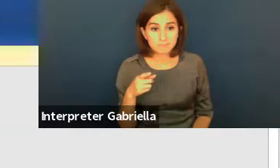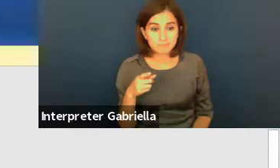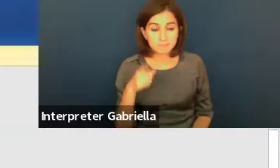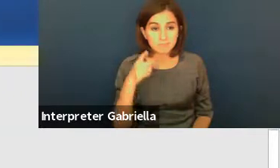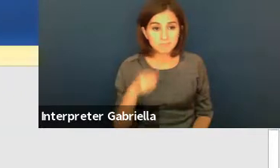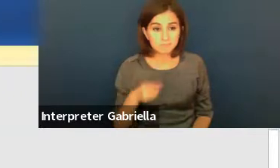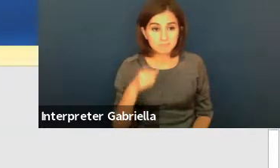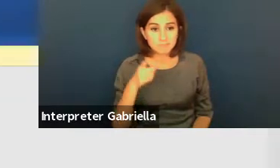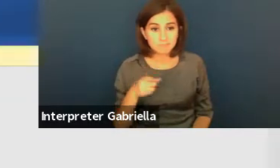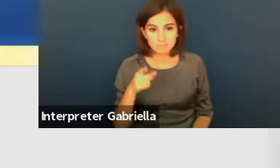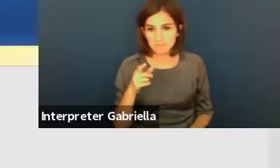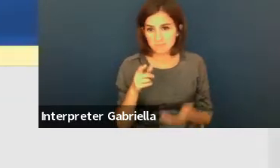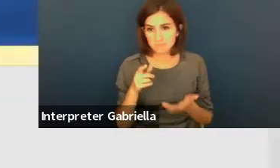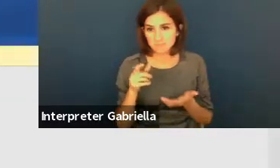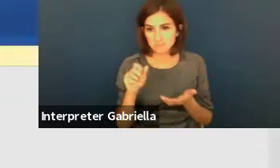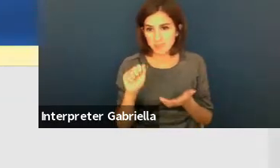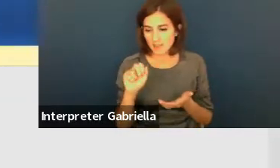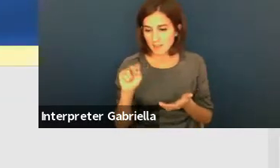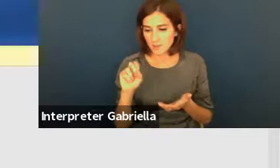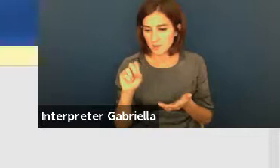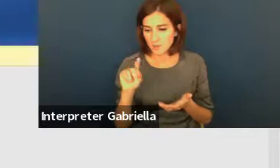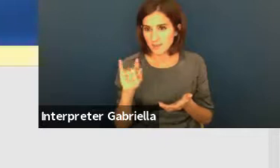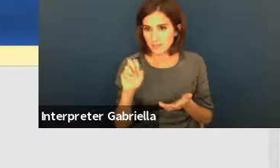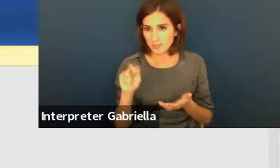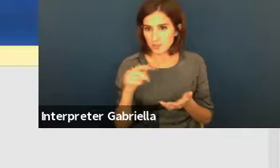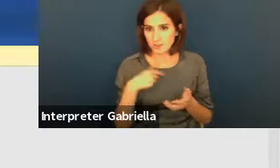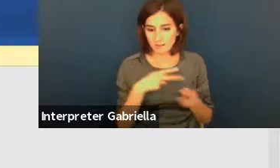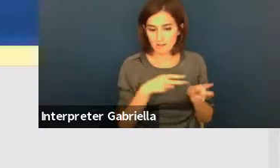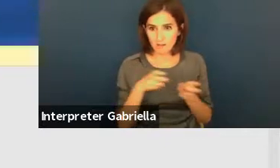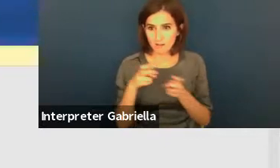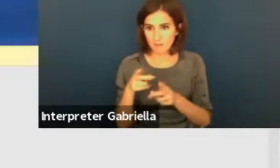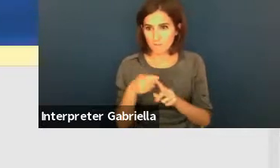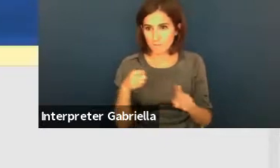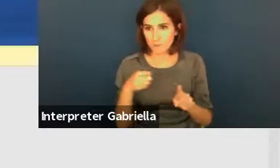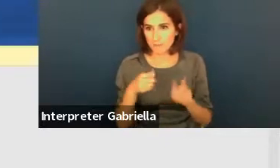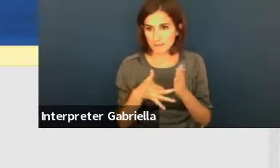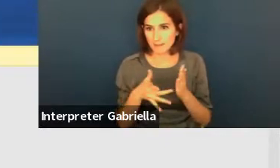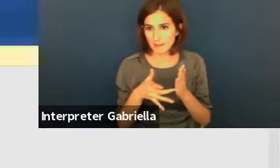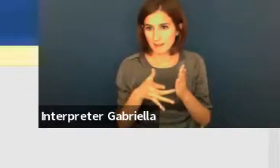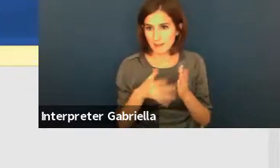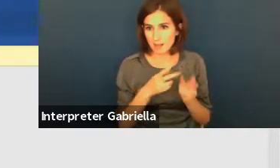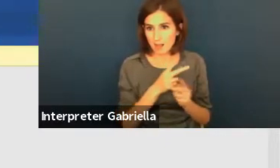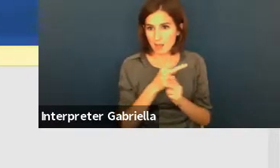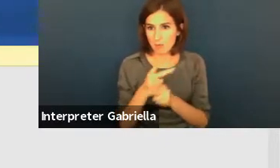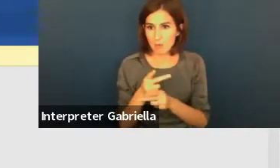Linda Kobashigawa: Annotation that I copied and pasted from our tech ones. Plus, with the rest of the citations from there.